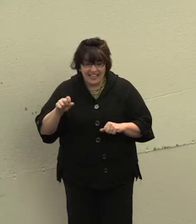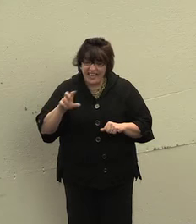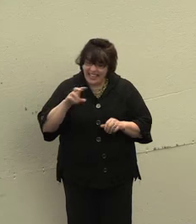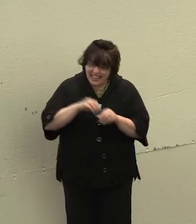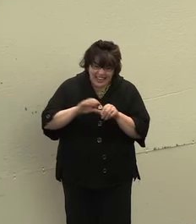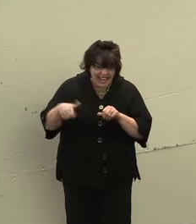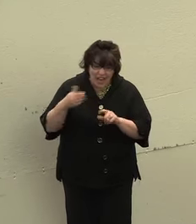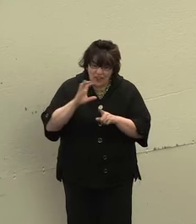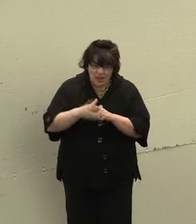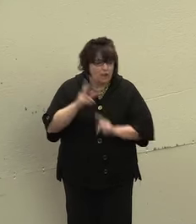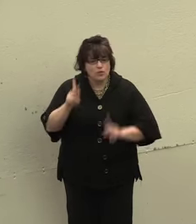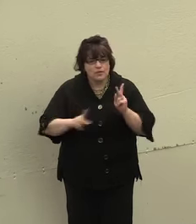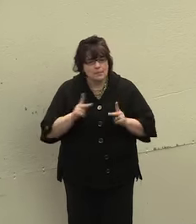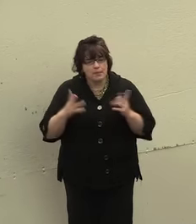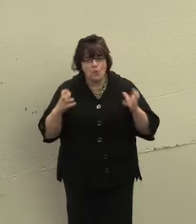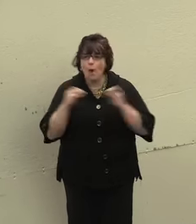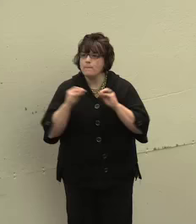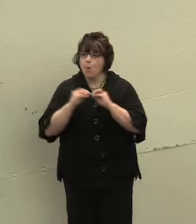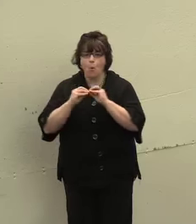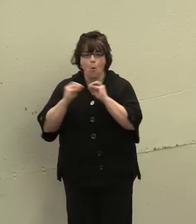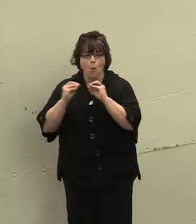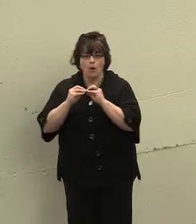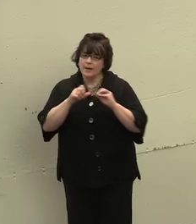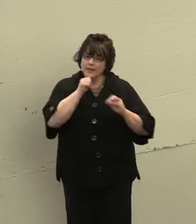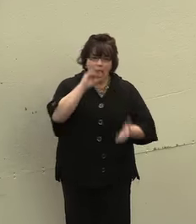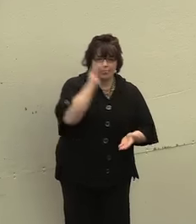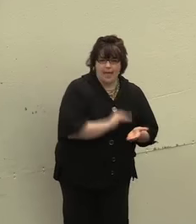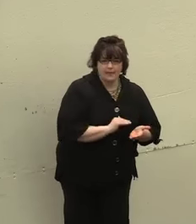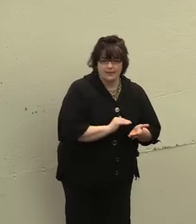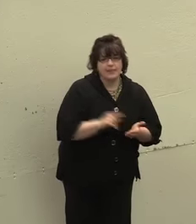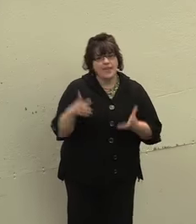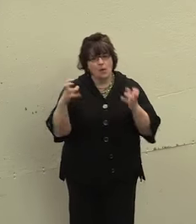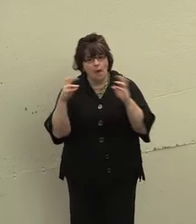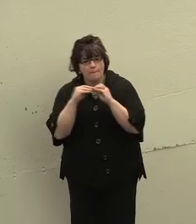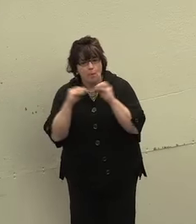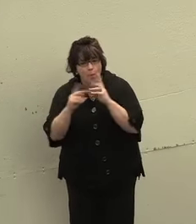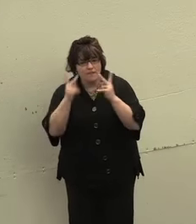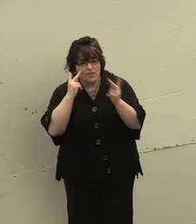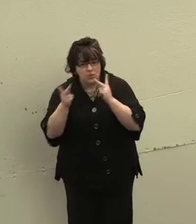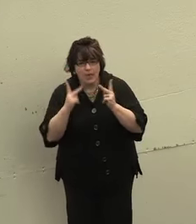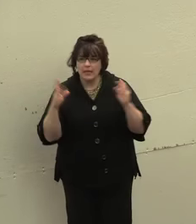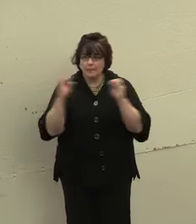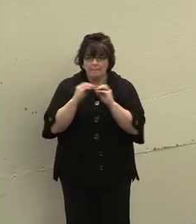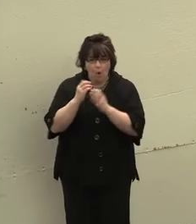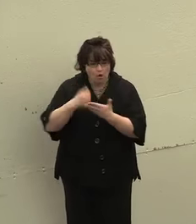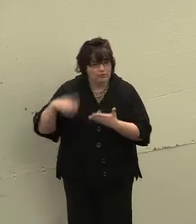people are looking for more and more excess, more and more visuality, more and more richness.